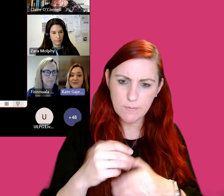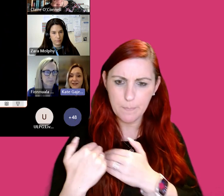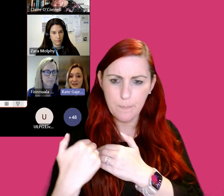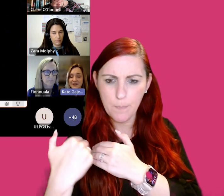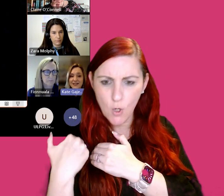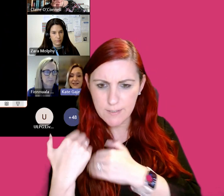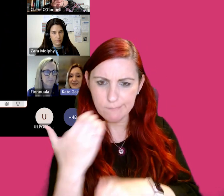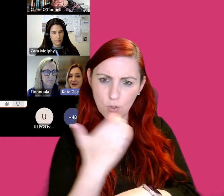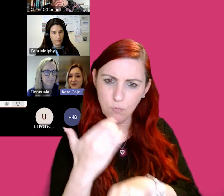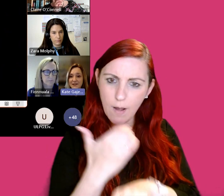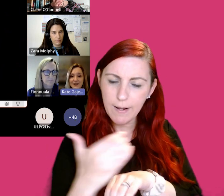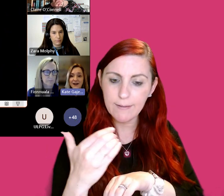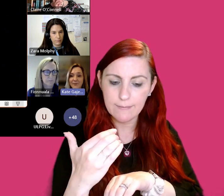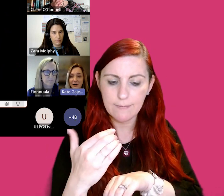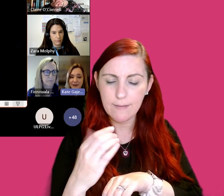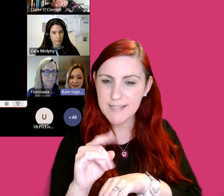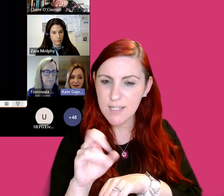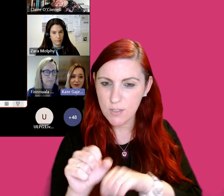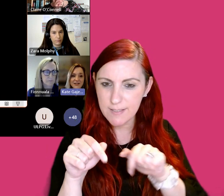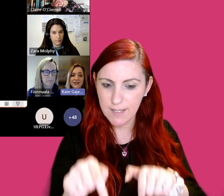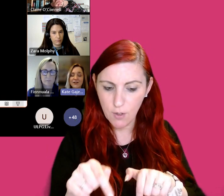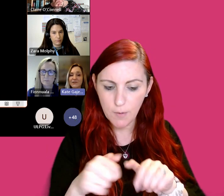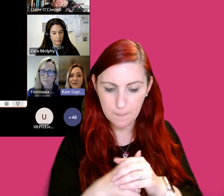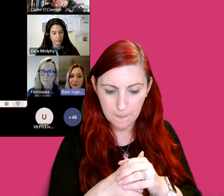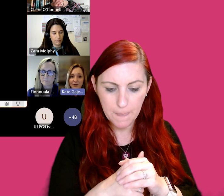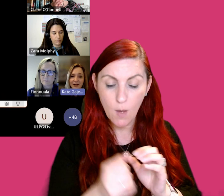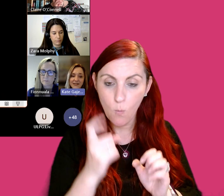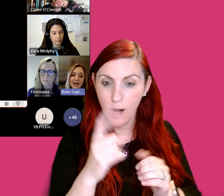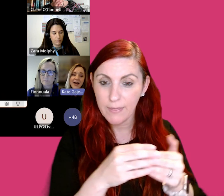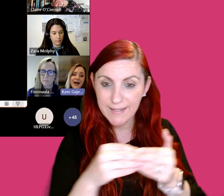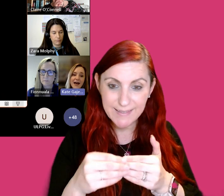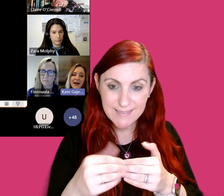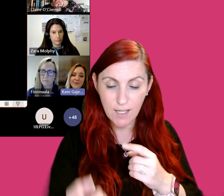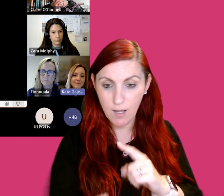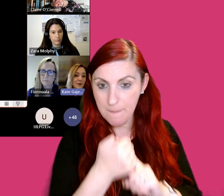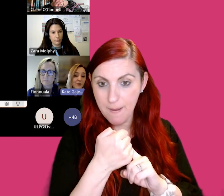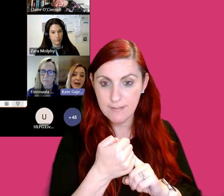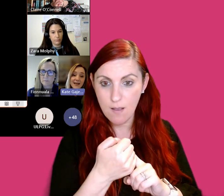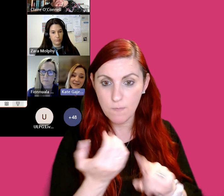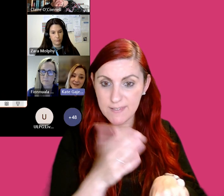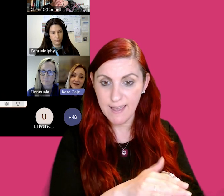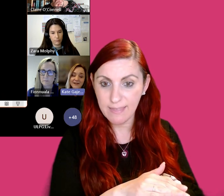cardiovascular disease and diabetes are among the leading causes of death worldwide um we estimate